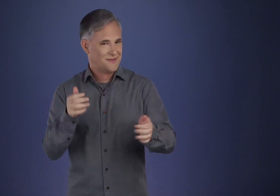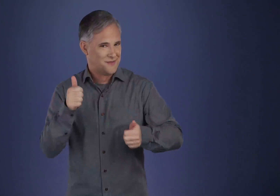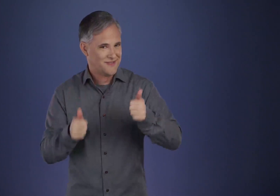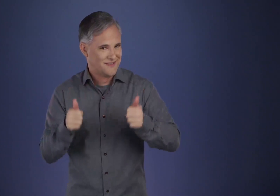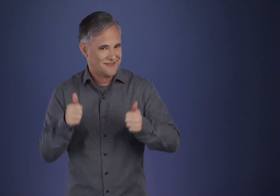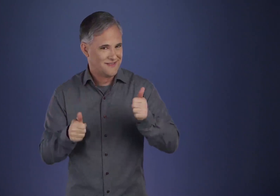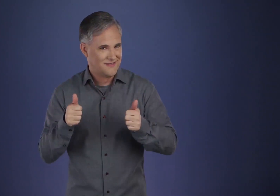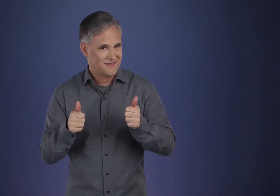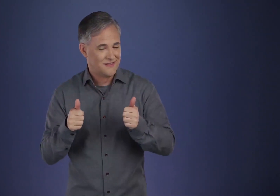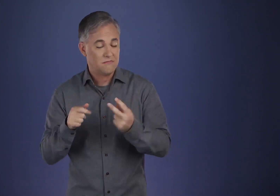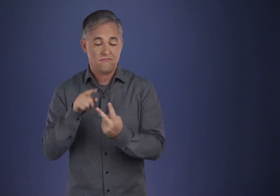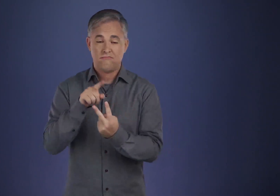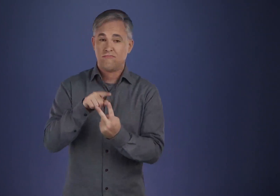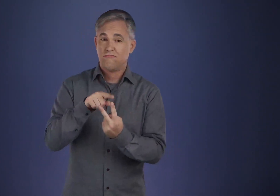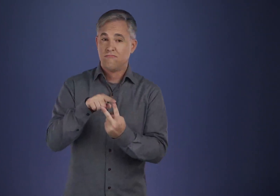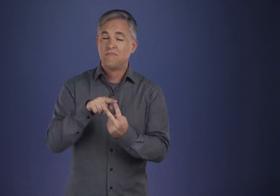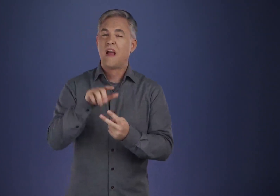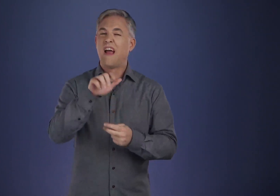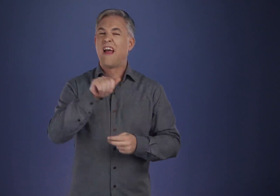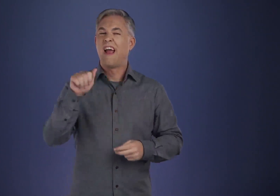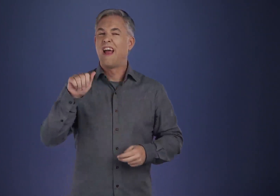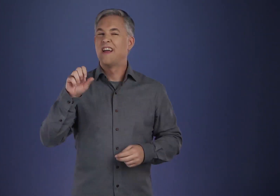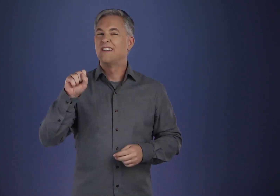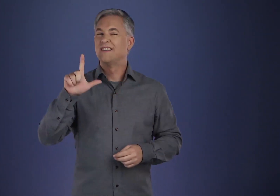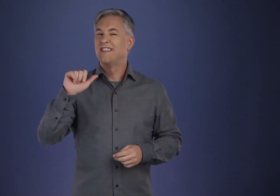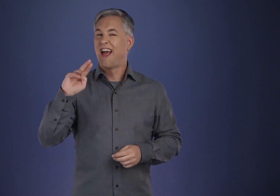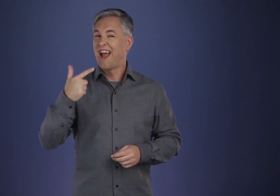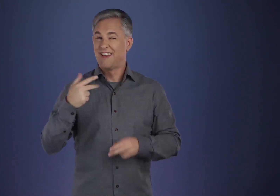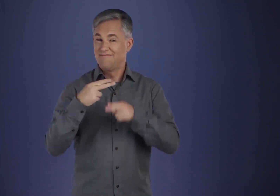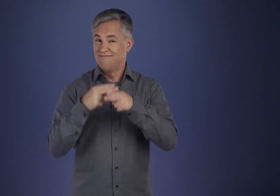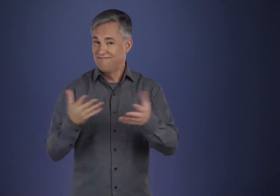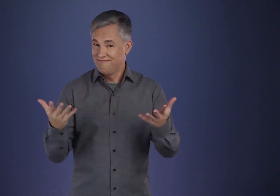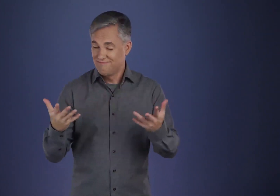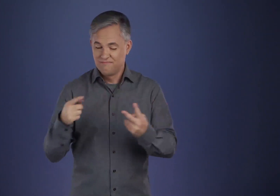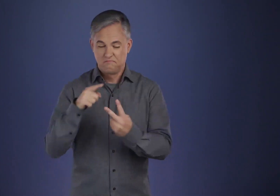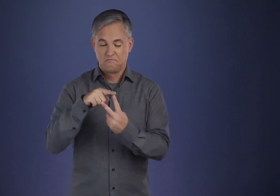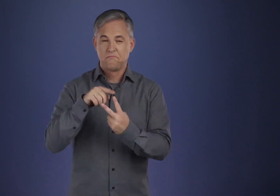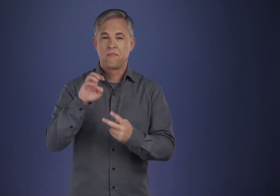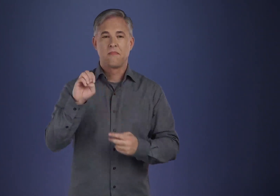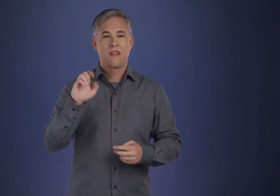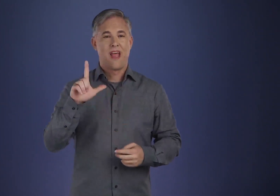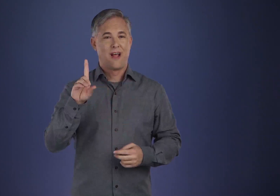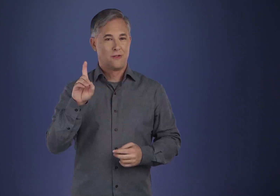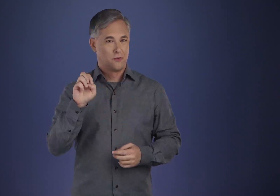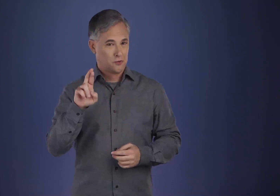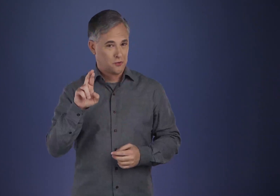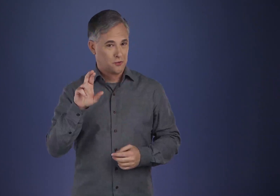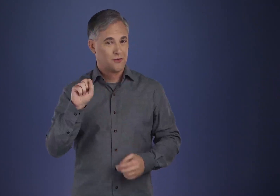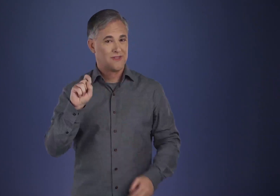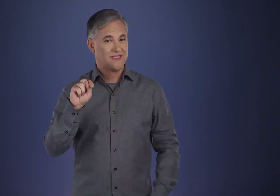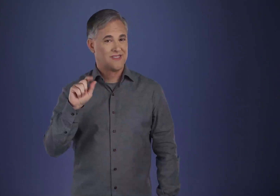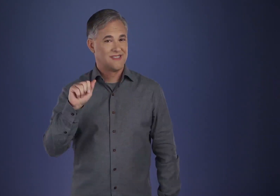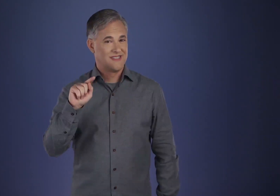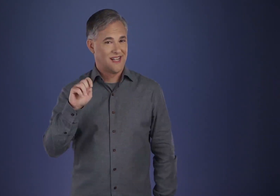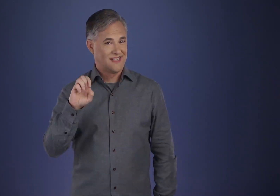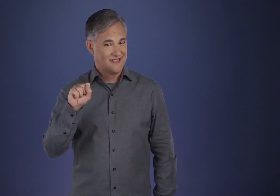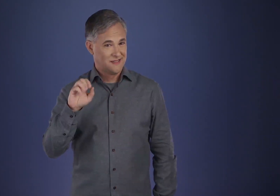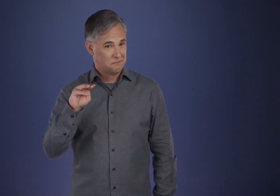Ultimately, they divide into two classes known in A.A. slang as “elder statesmen” and “bleeding deacons.”